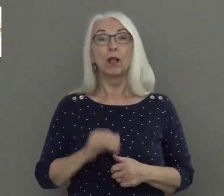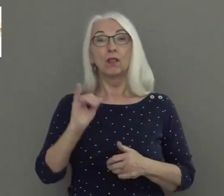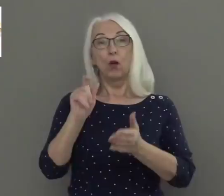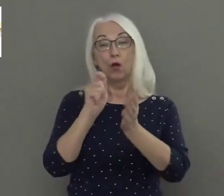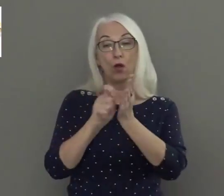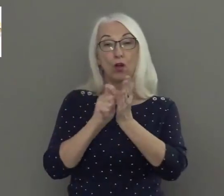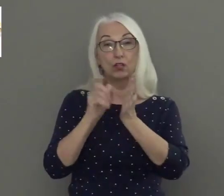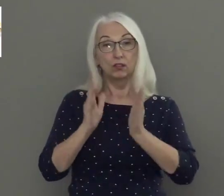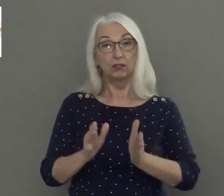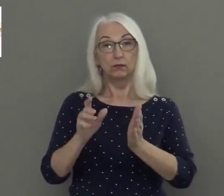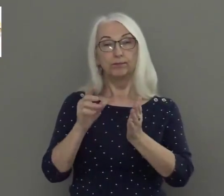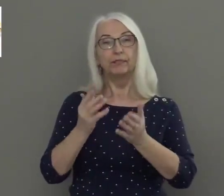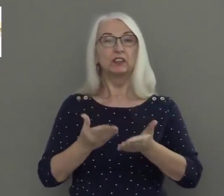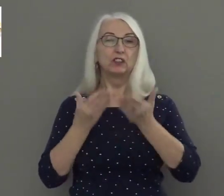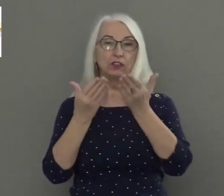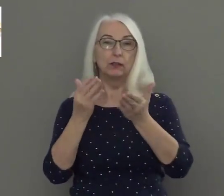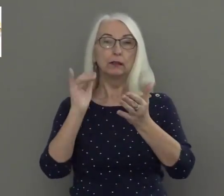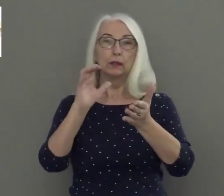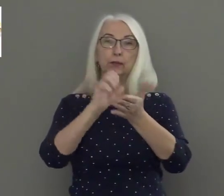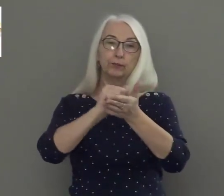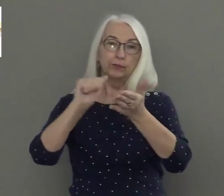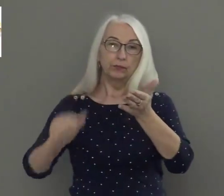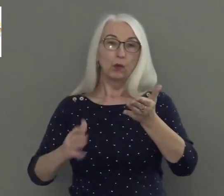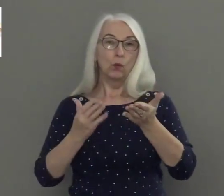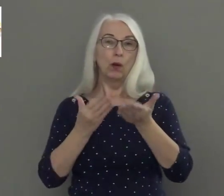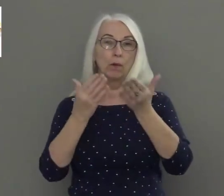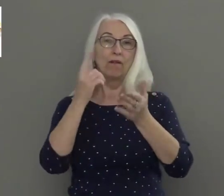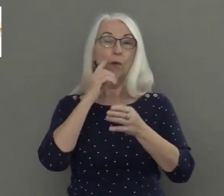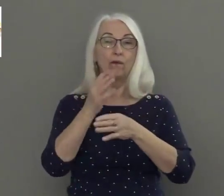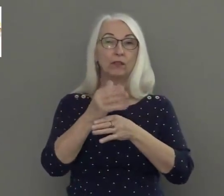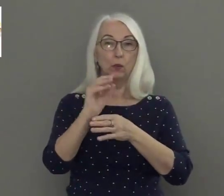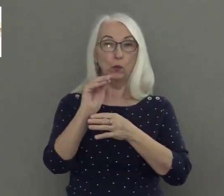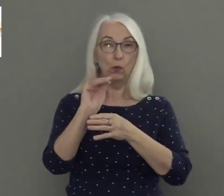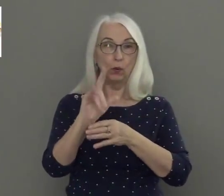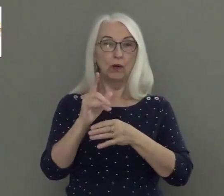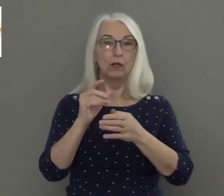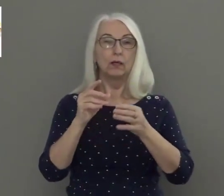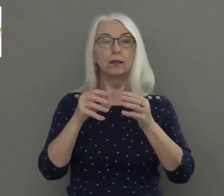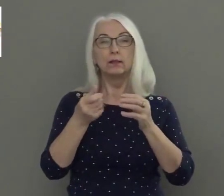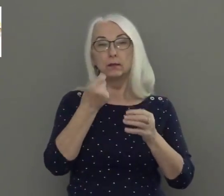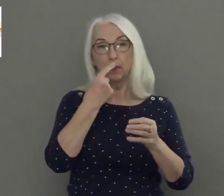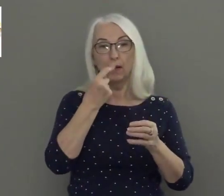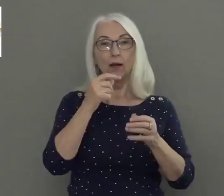The authors suggest removing recommendations for fish oil supplements